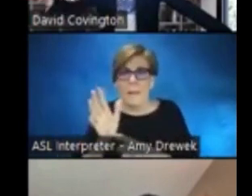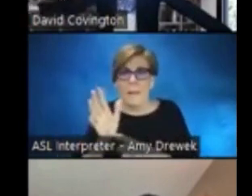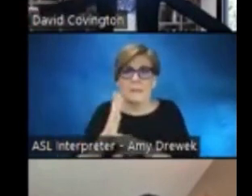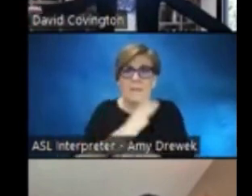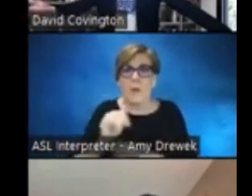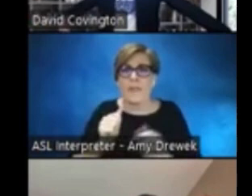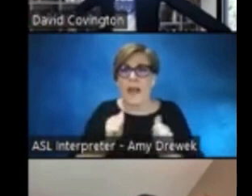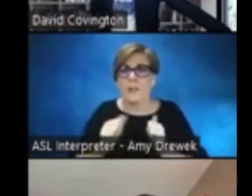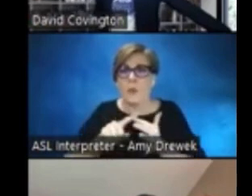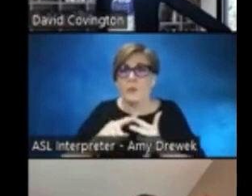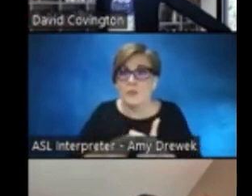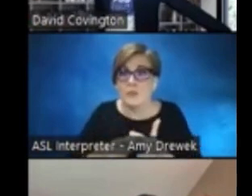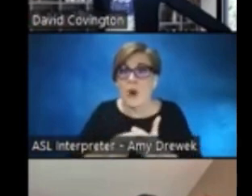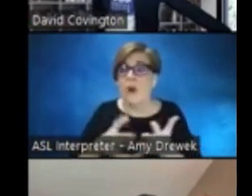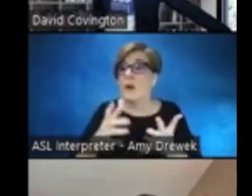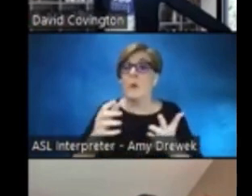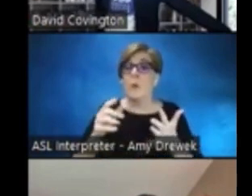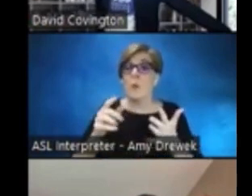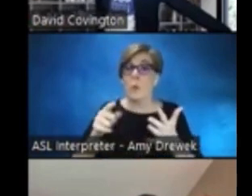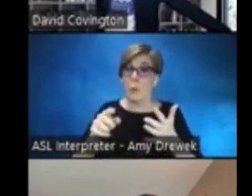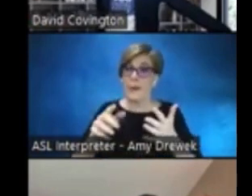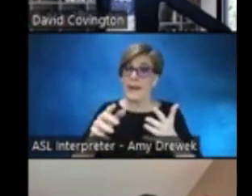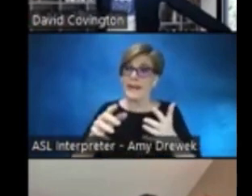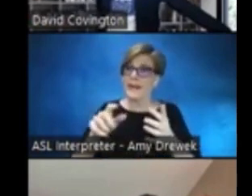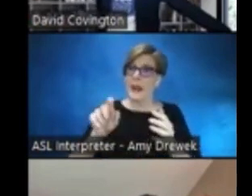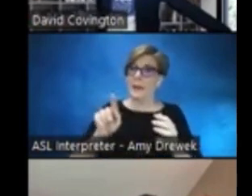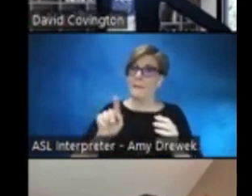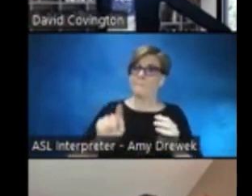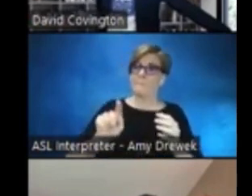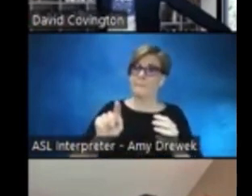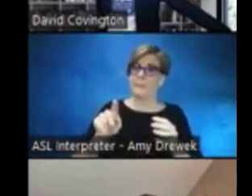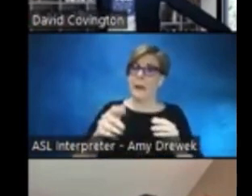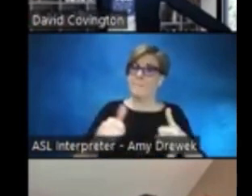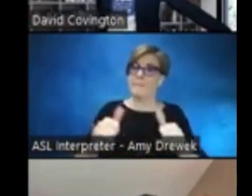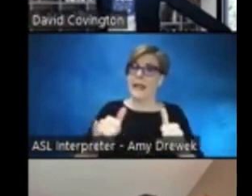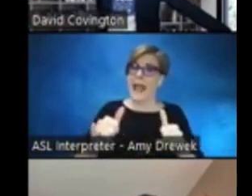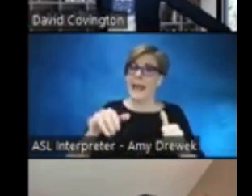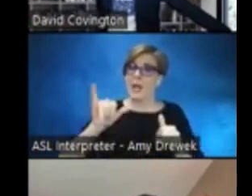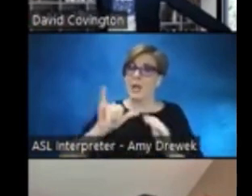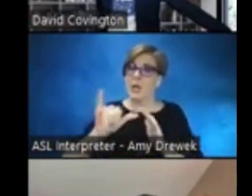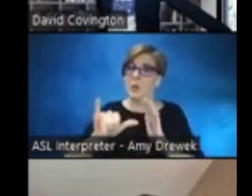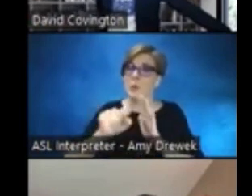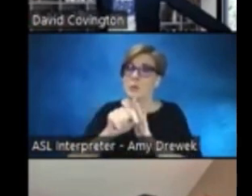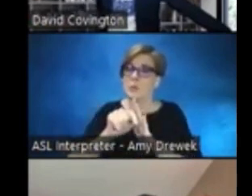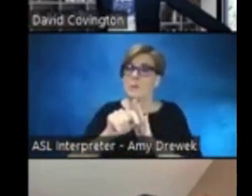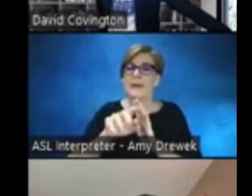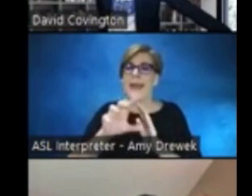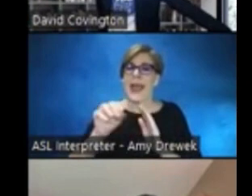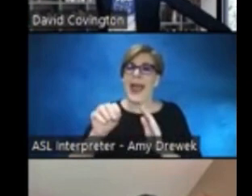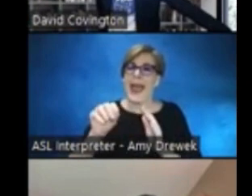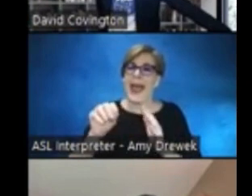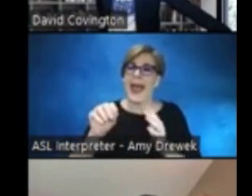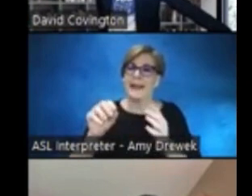YOUTUBE VIDEO, WE HAD A NUMBER OF BAD ACTORS IN THE GALLERY THAT